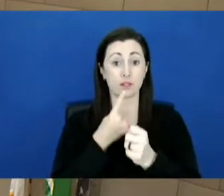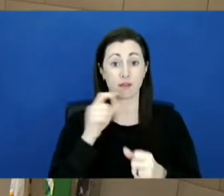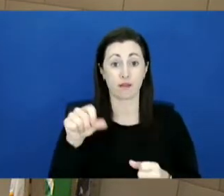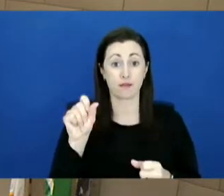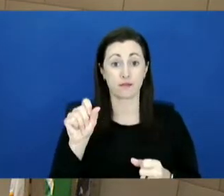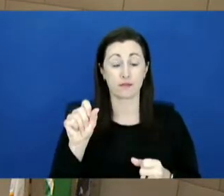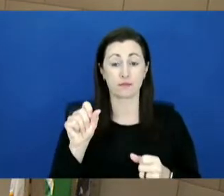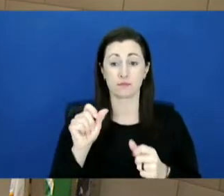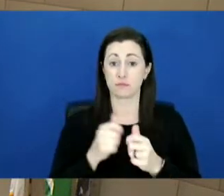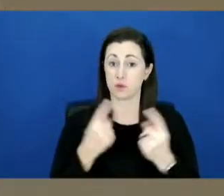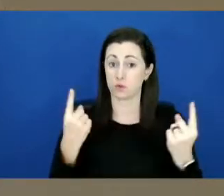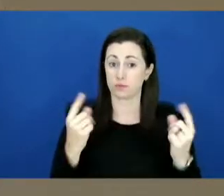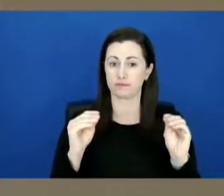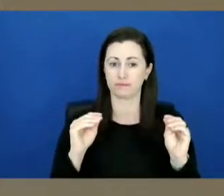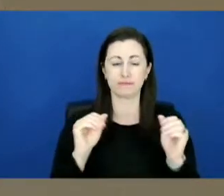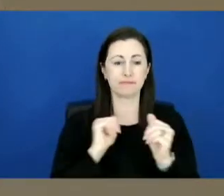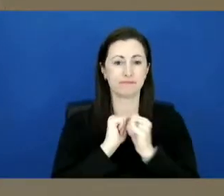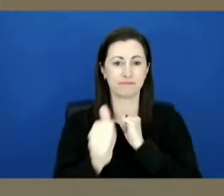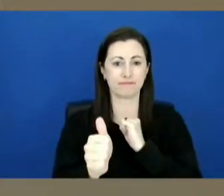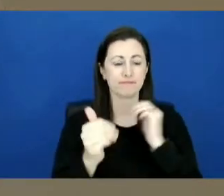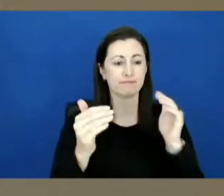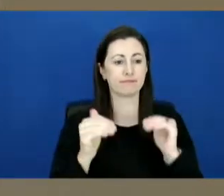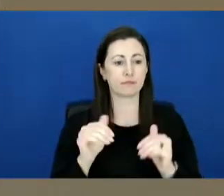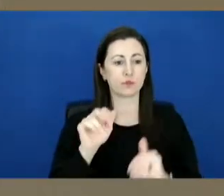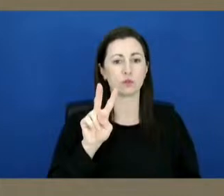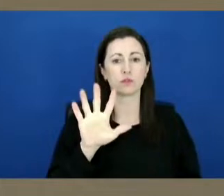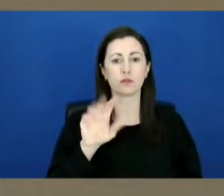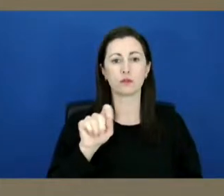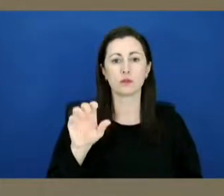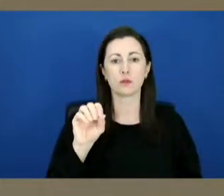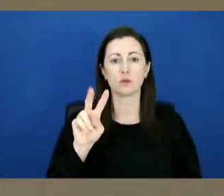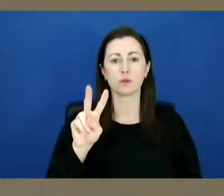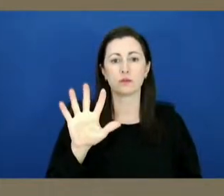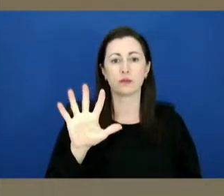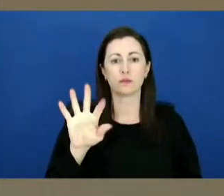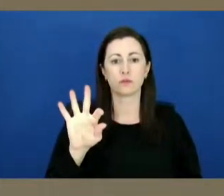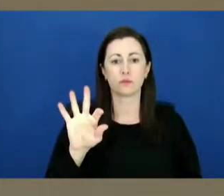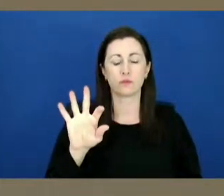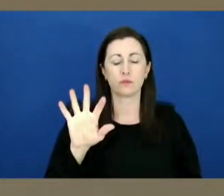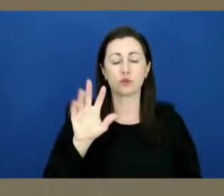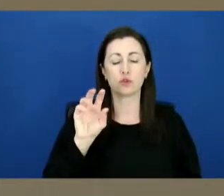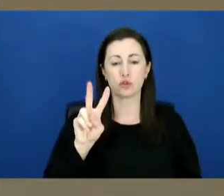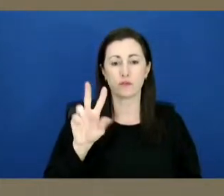SECOND. MOVED AND SECONDED,